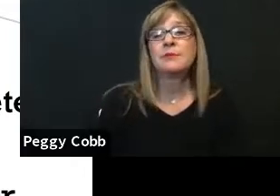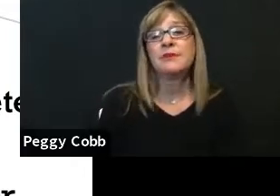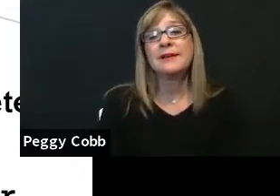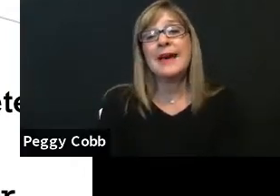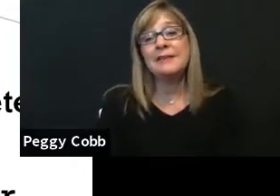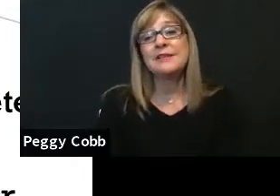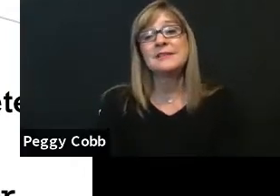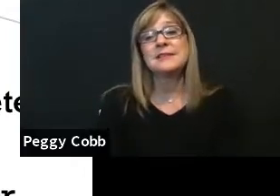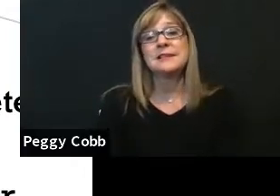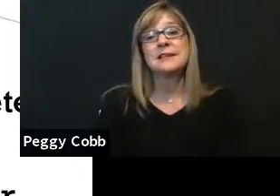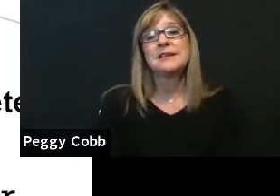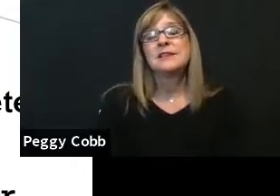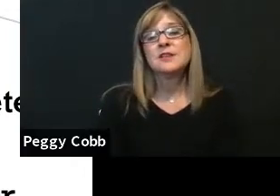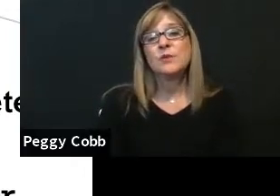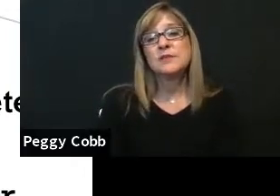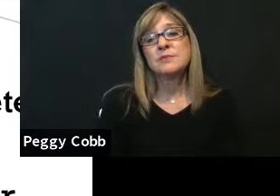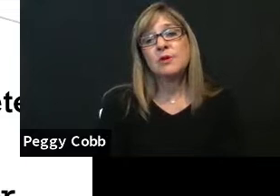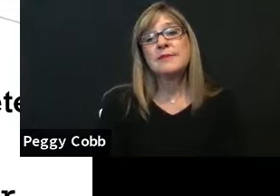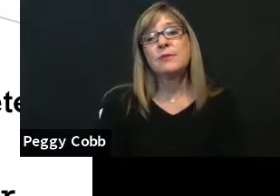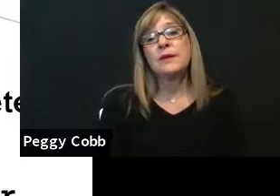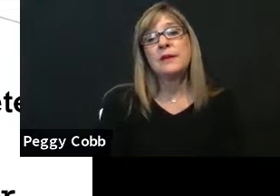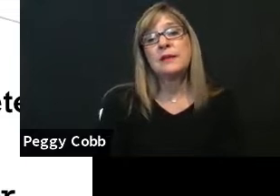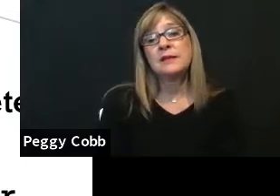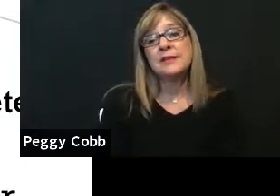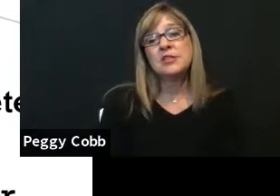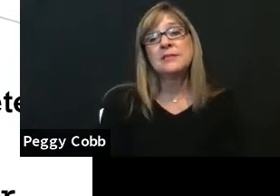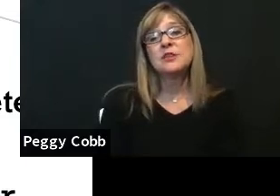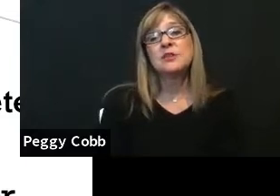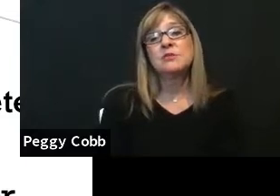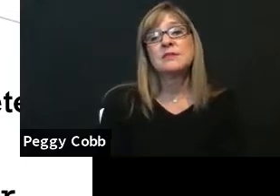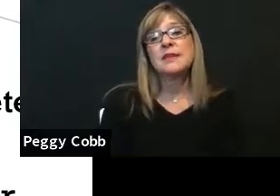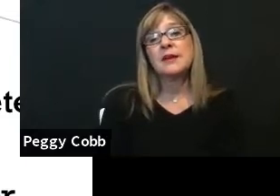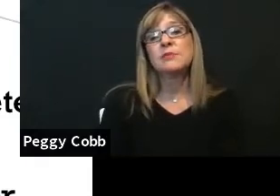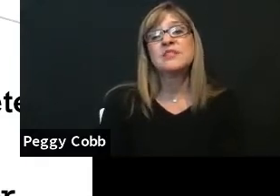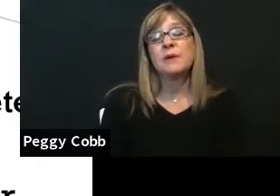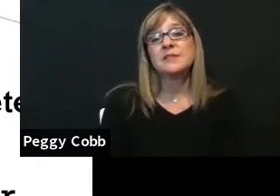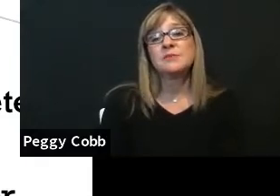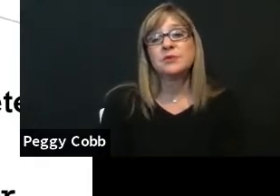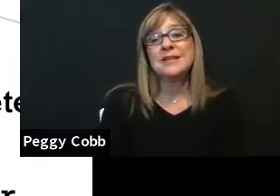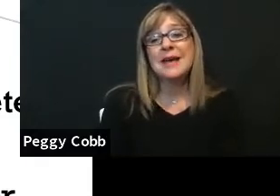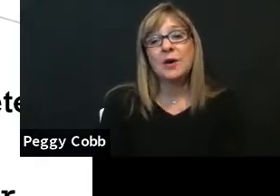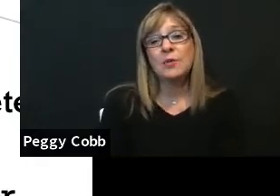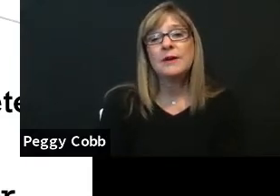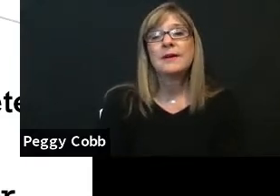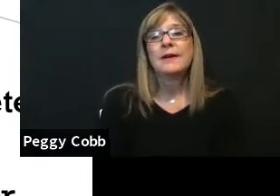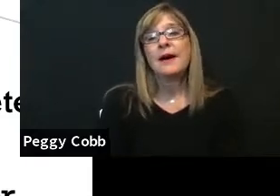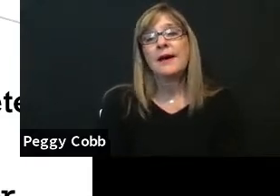they provide advocacy. So it's important that we educate the youth that they are responsible now.